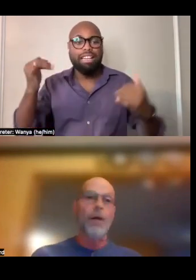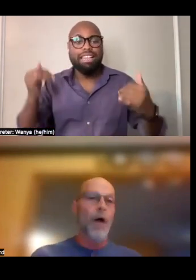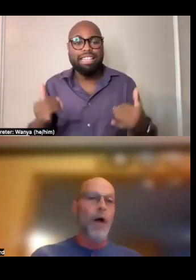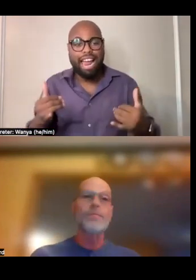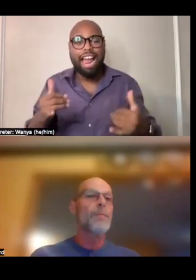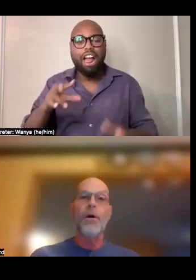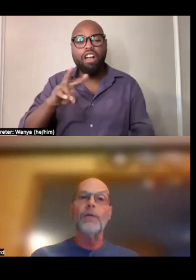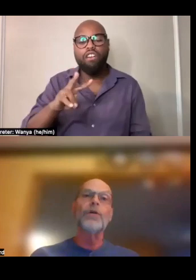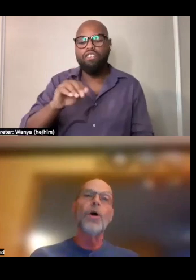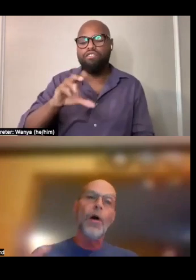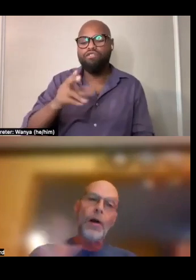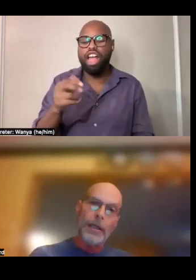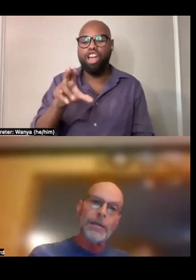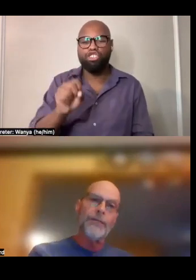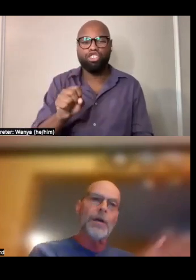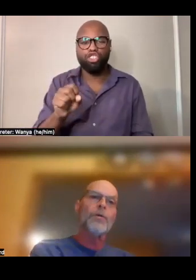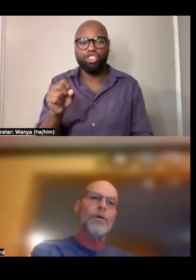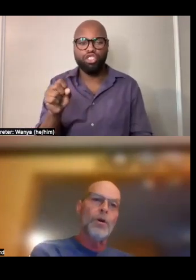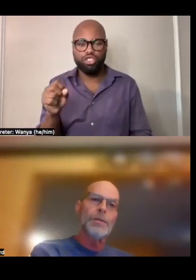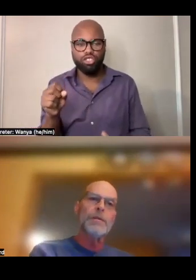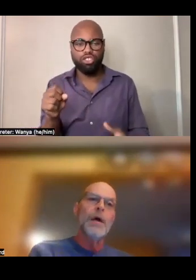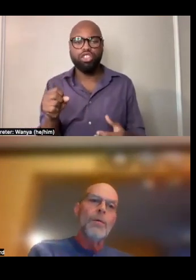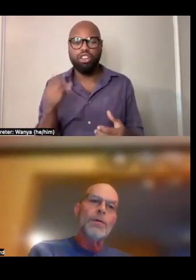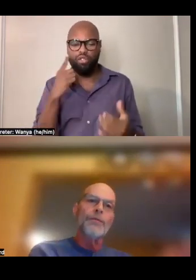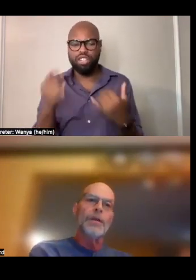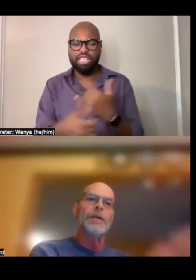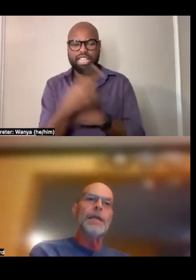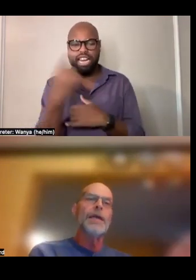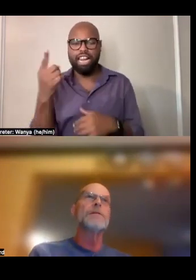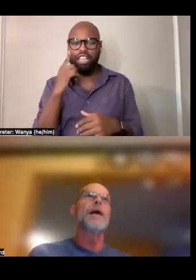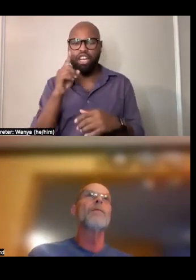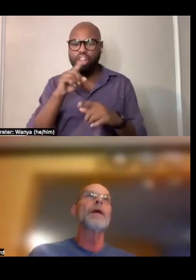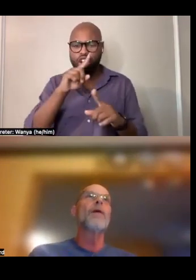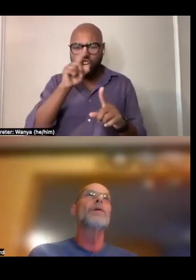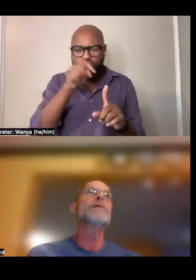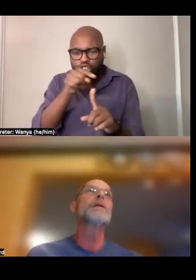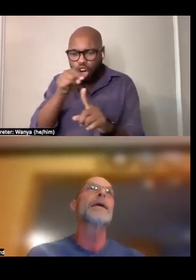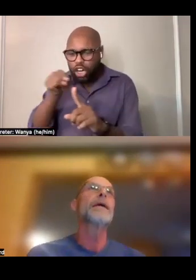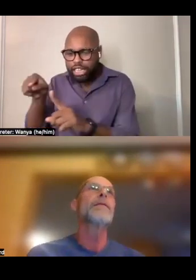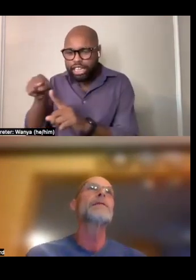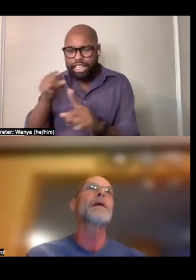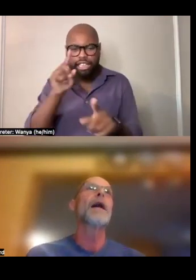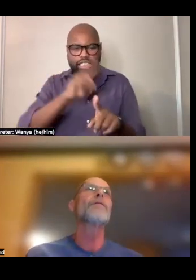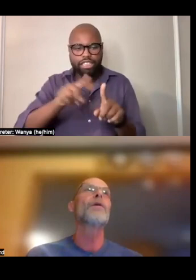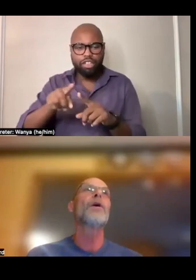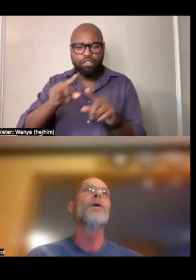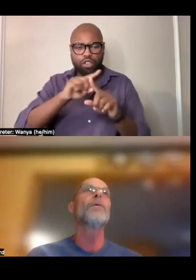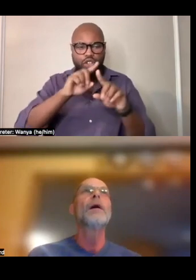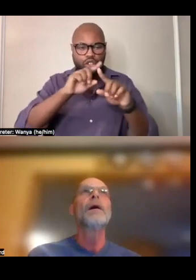a lot of us have been part of targeting different groups with different needs that we're seeing and it's kind of grown.